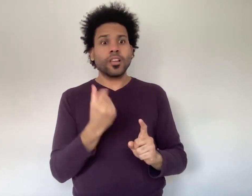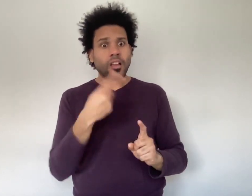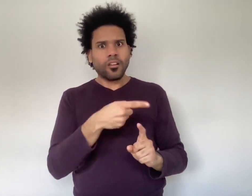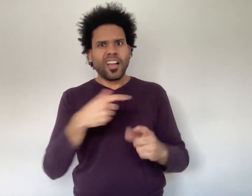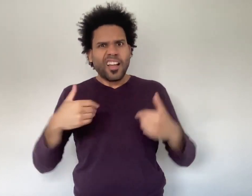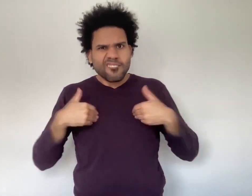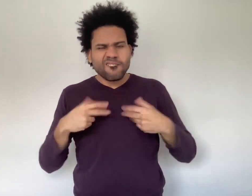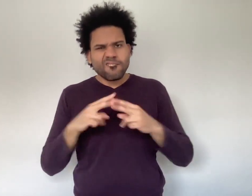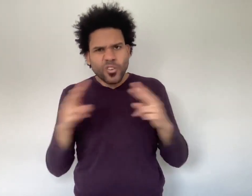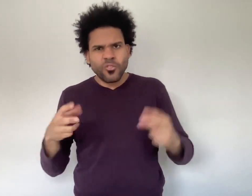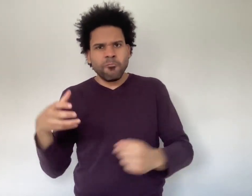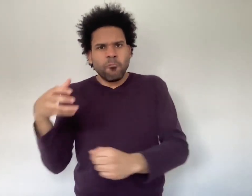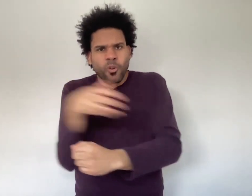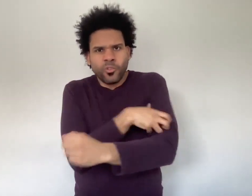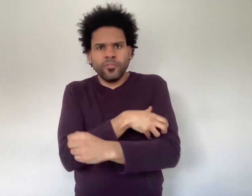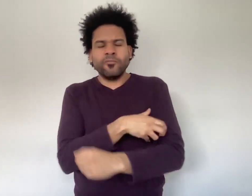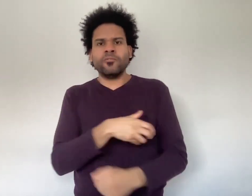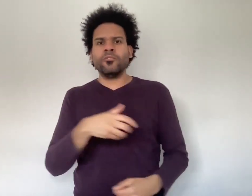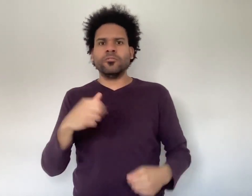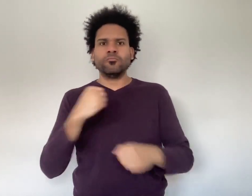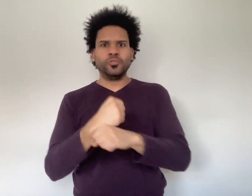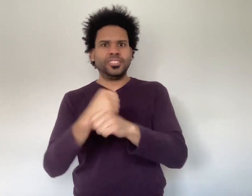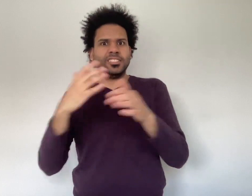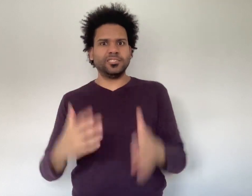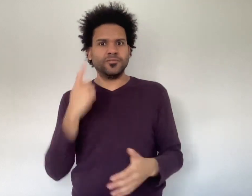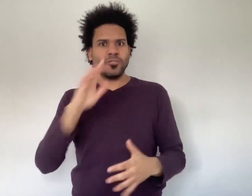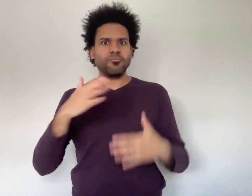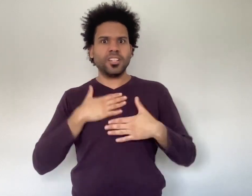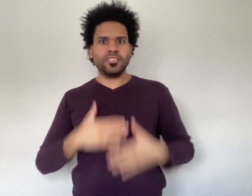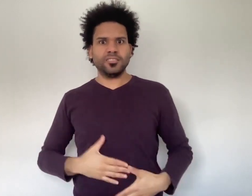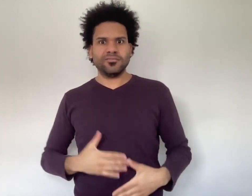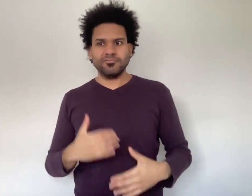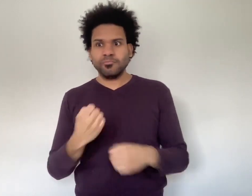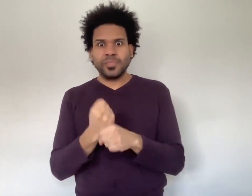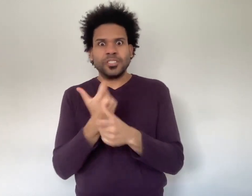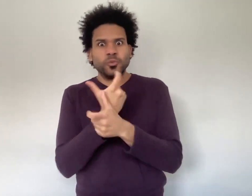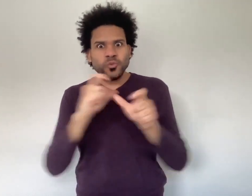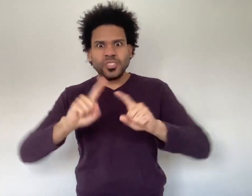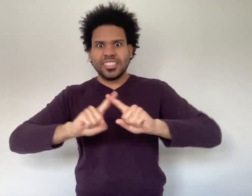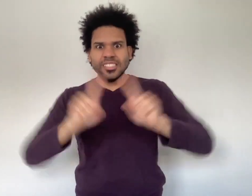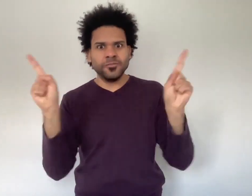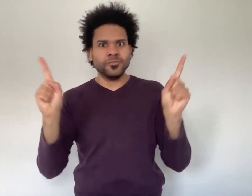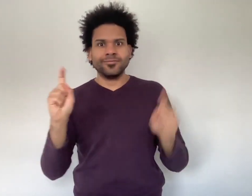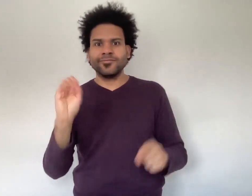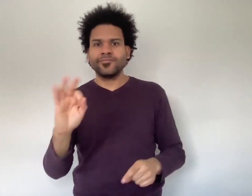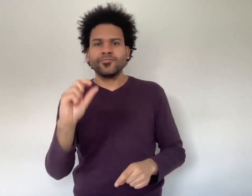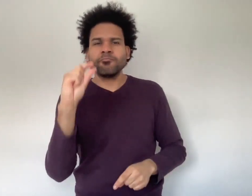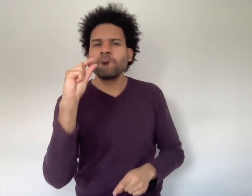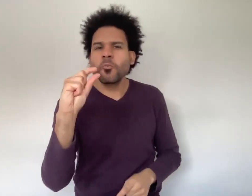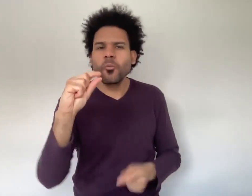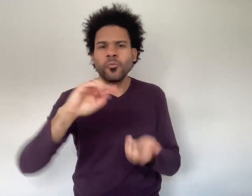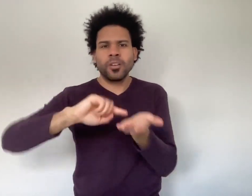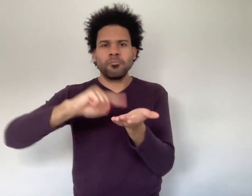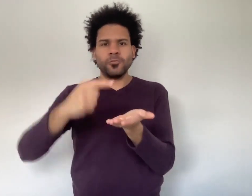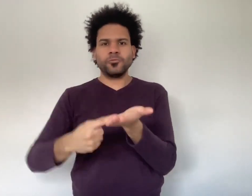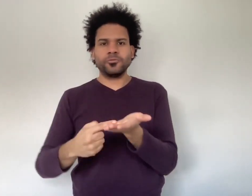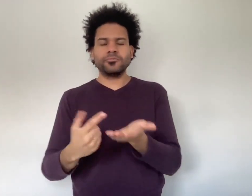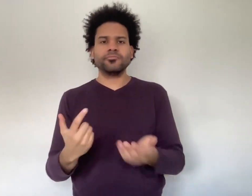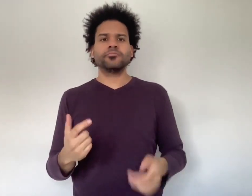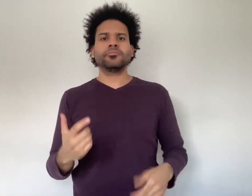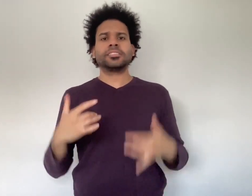However, they are powerful protectors and make a huge difference in the body as long as it has a small amount.